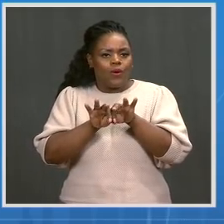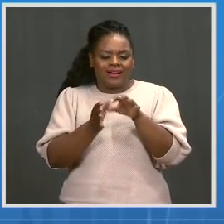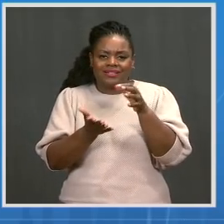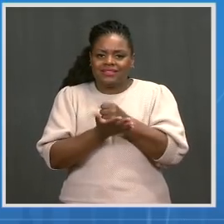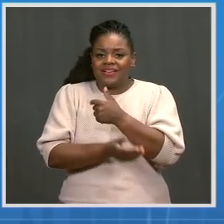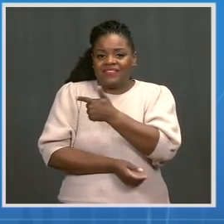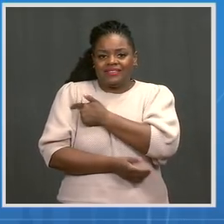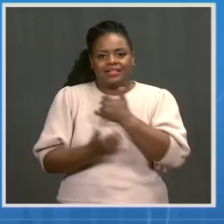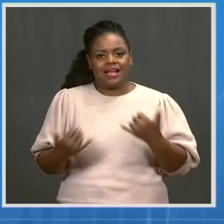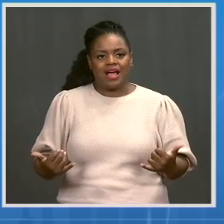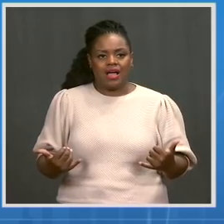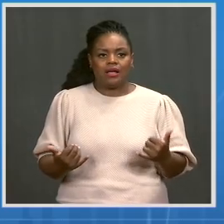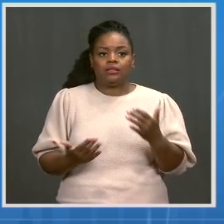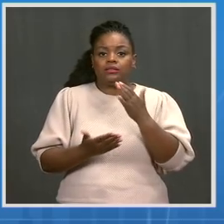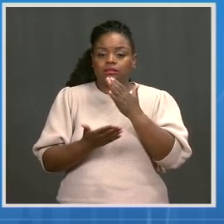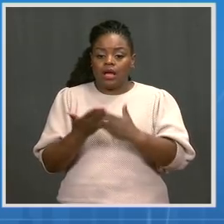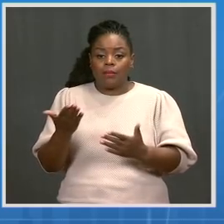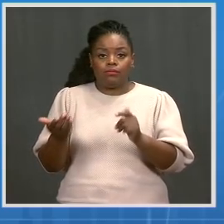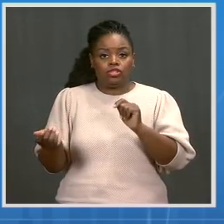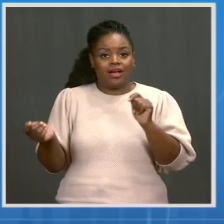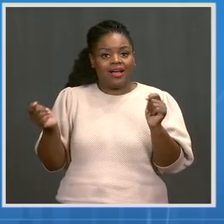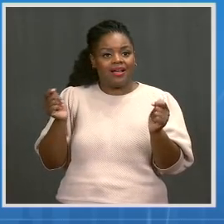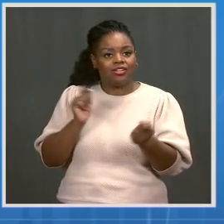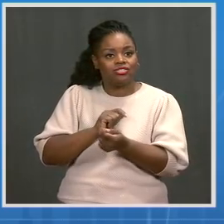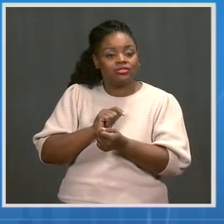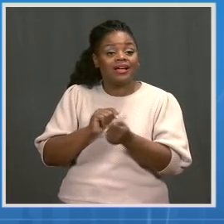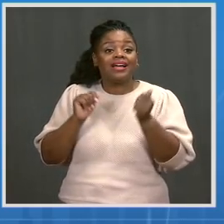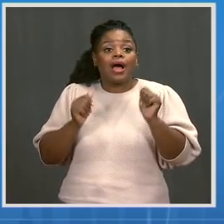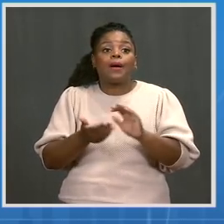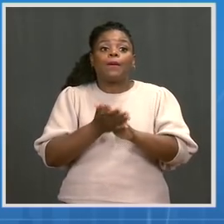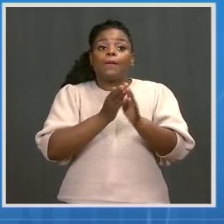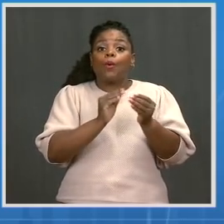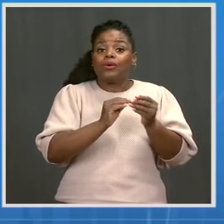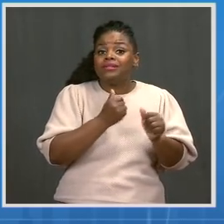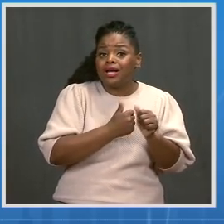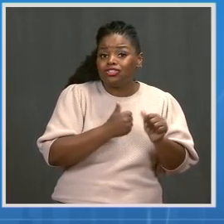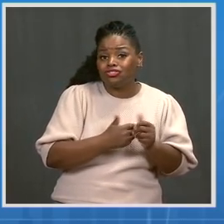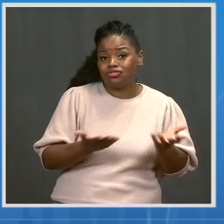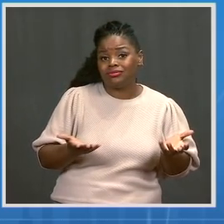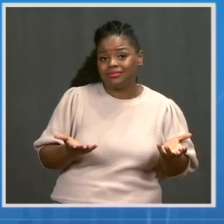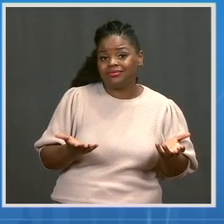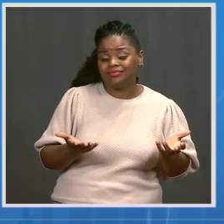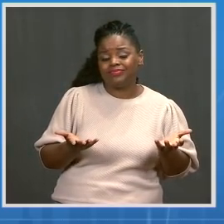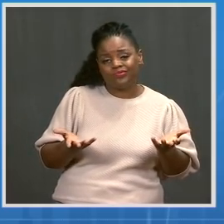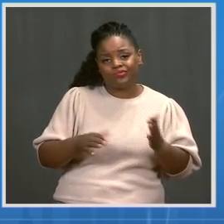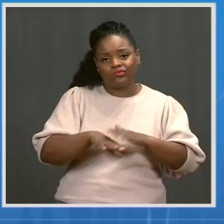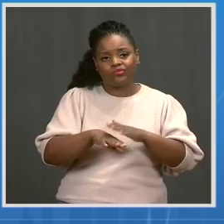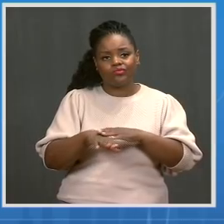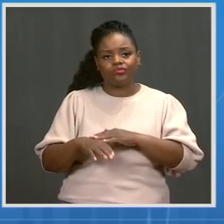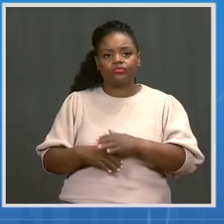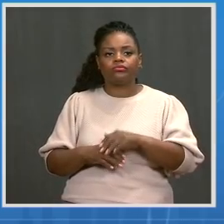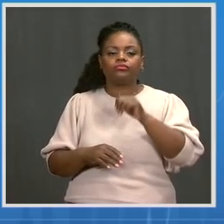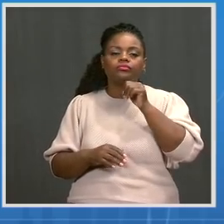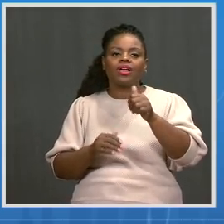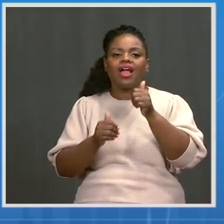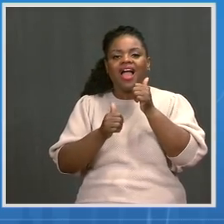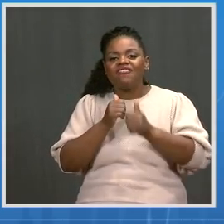that could lead to a more dangerous variant. While not everyone with COVID-19 may require hospitalization